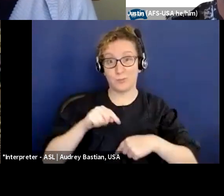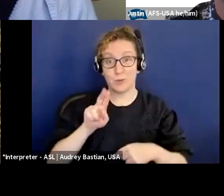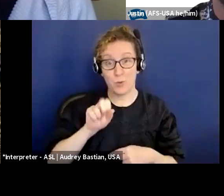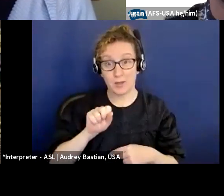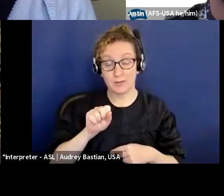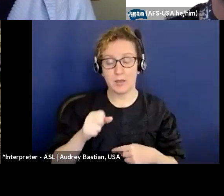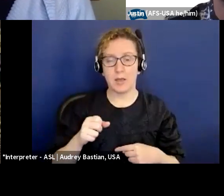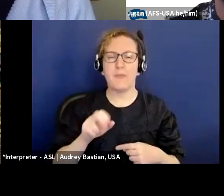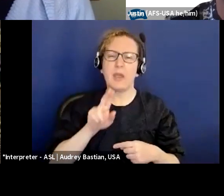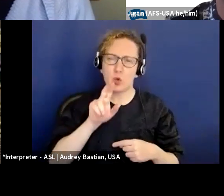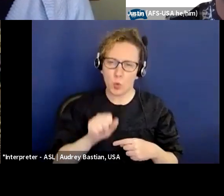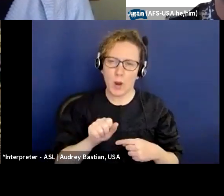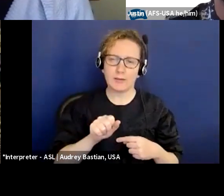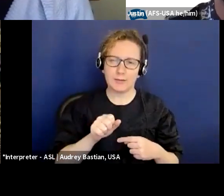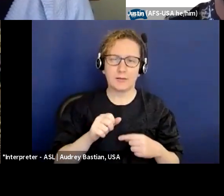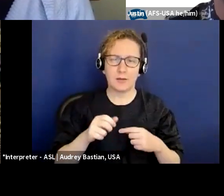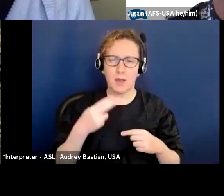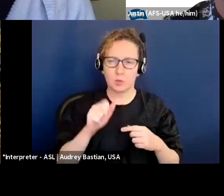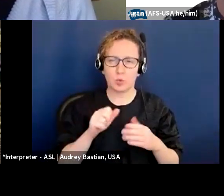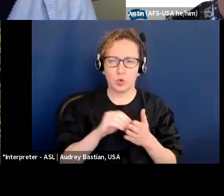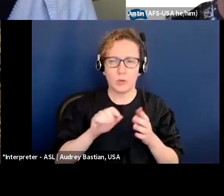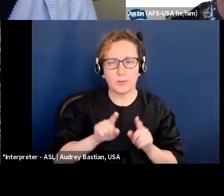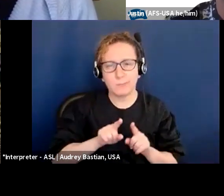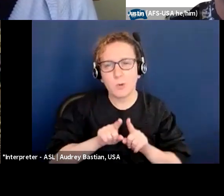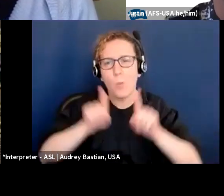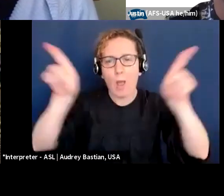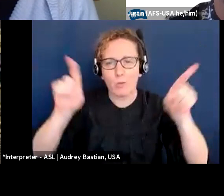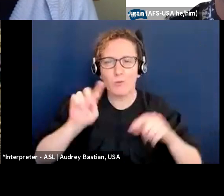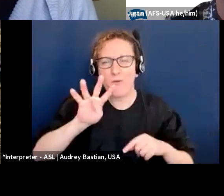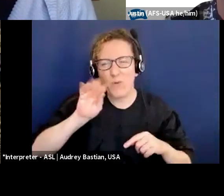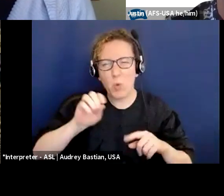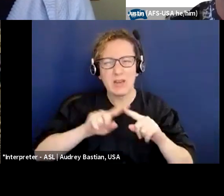40 countries around the world. Myself and my team work specifically with